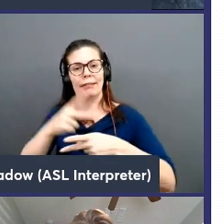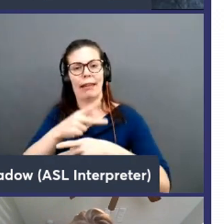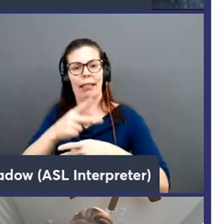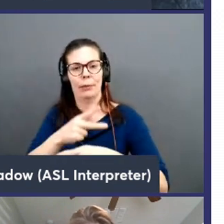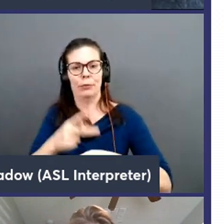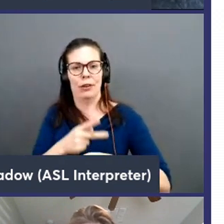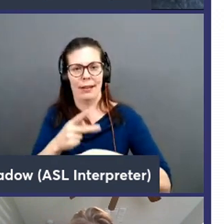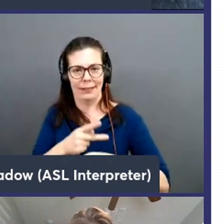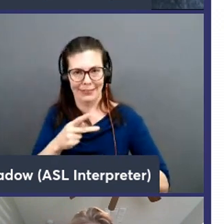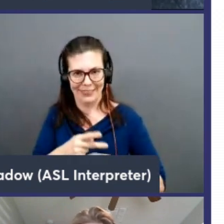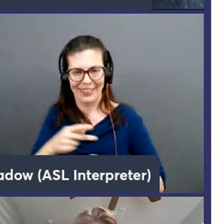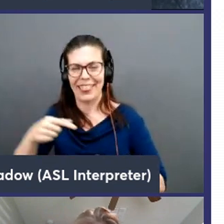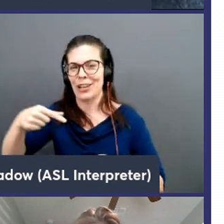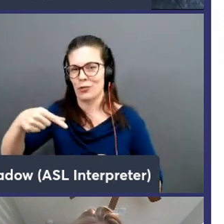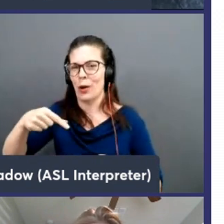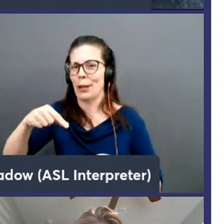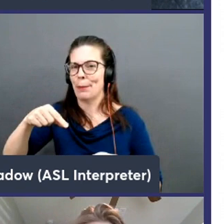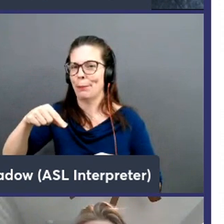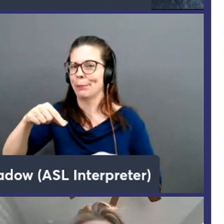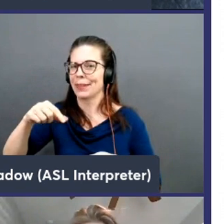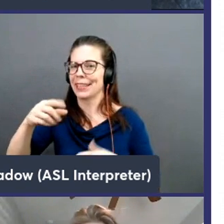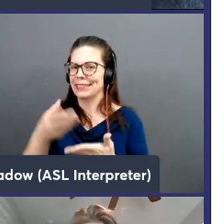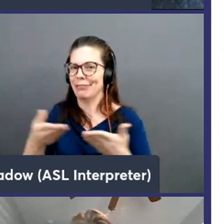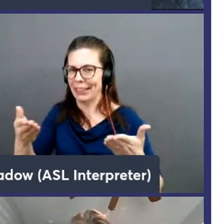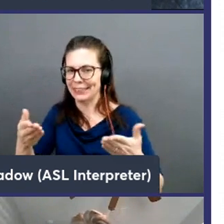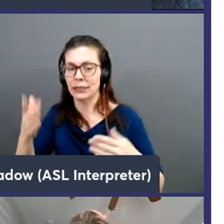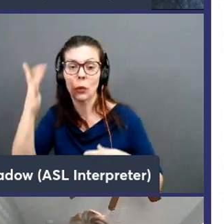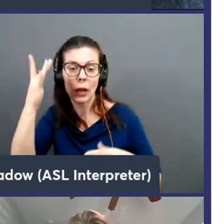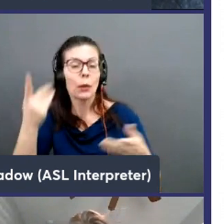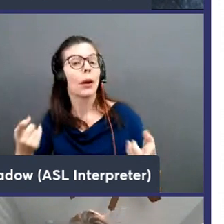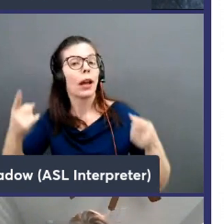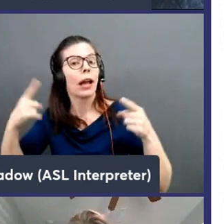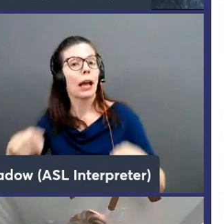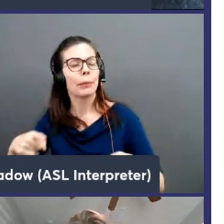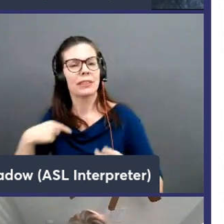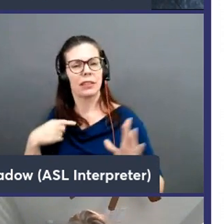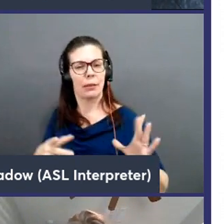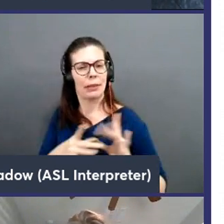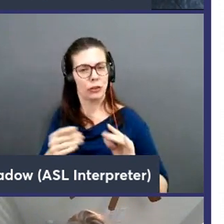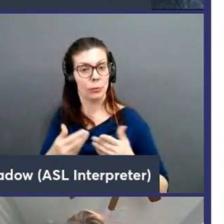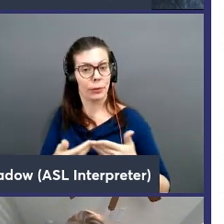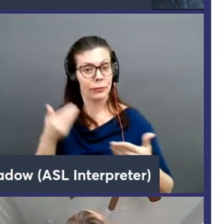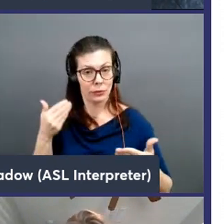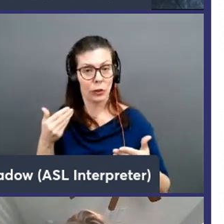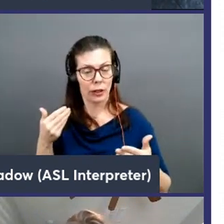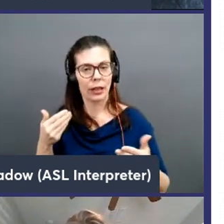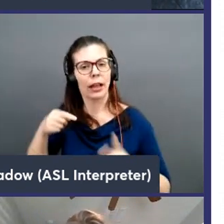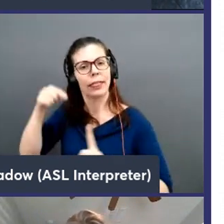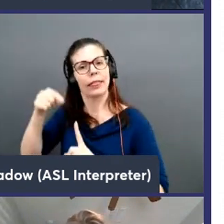the quantum devices, because what happens is, I mentioned earlier that the superposition state,